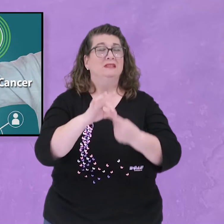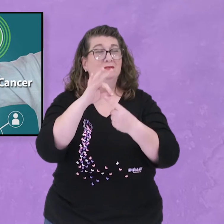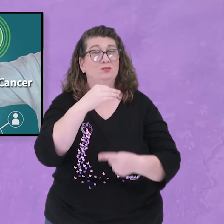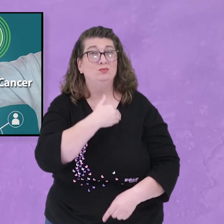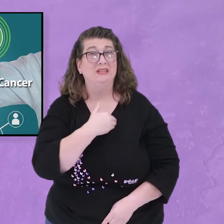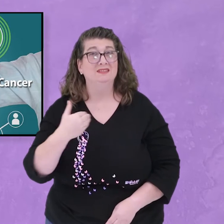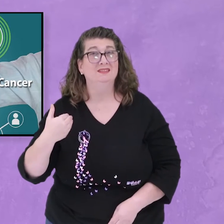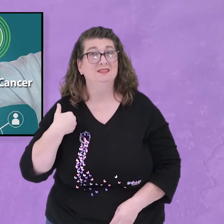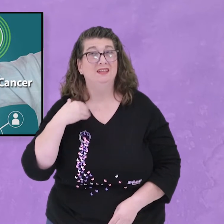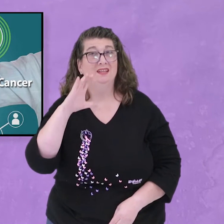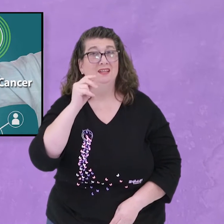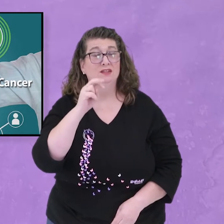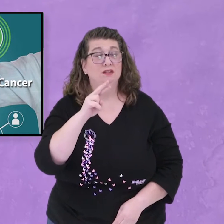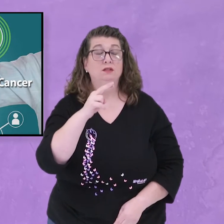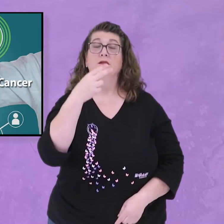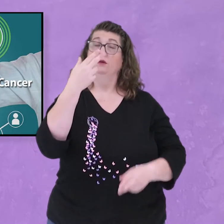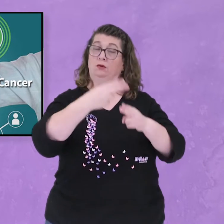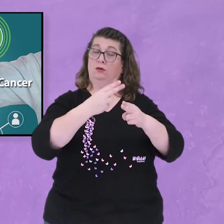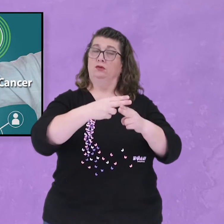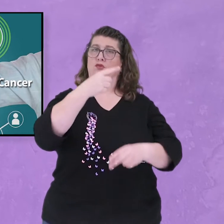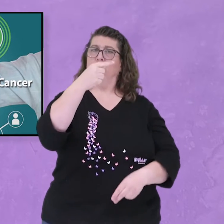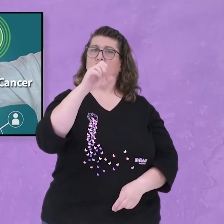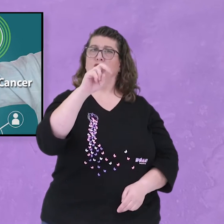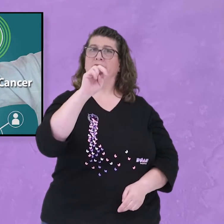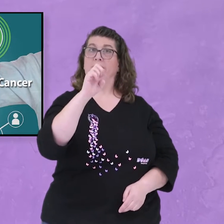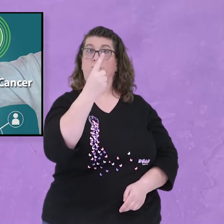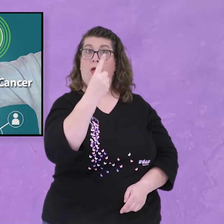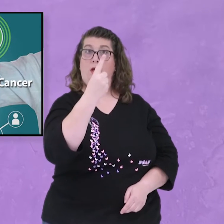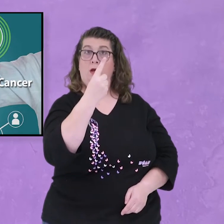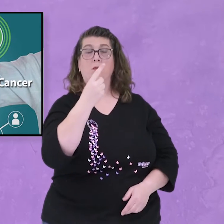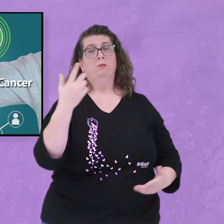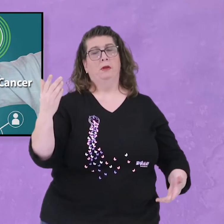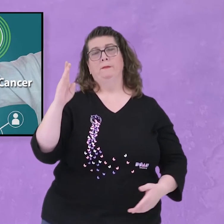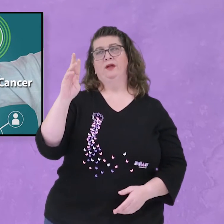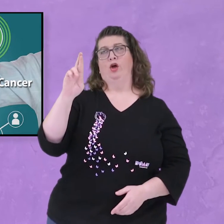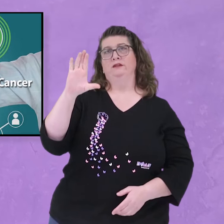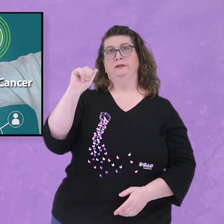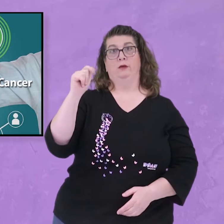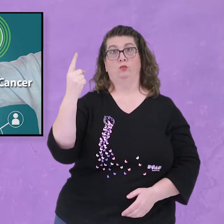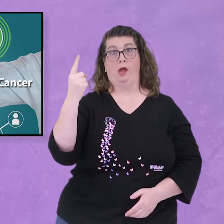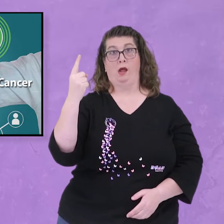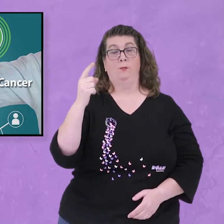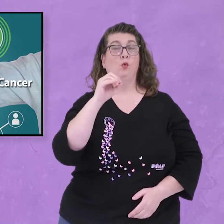especially breast cancer gene 1, called BRCA1, or